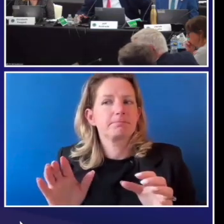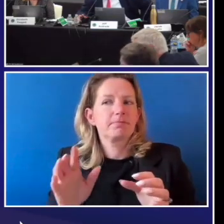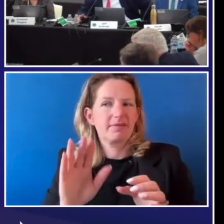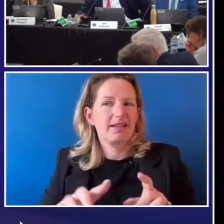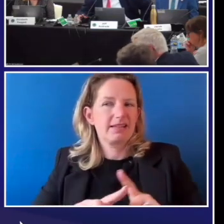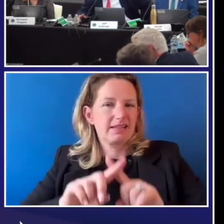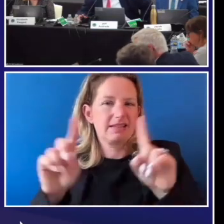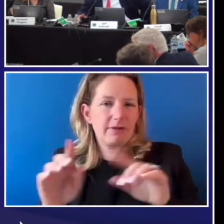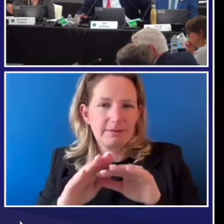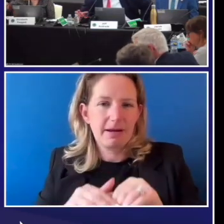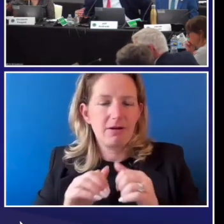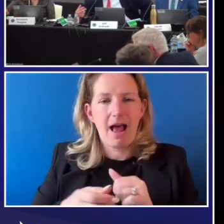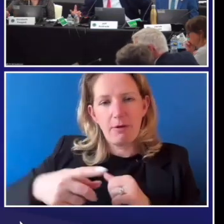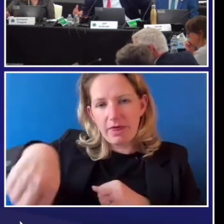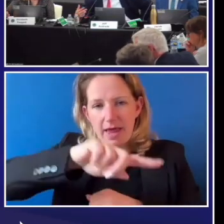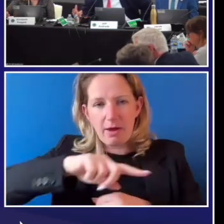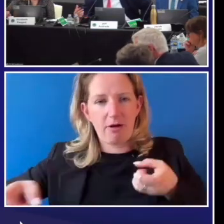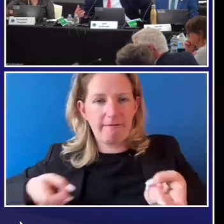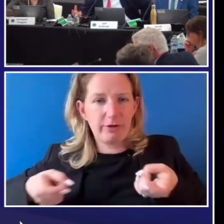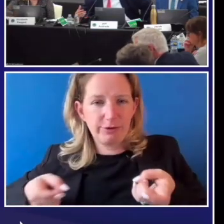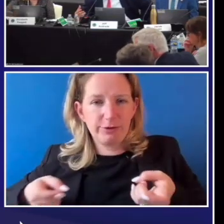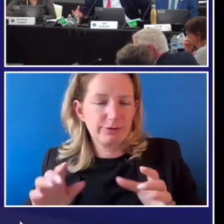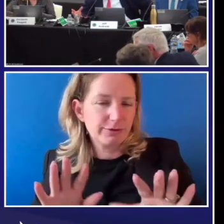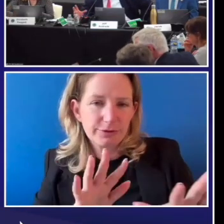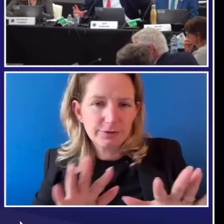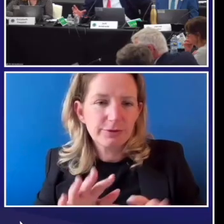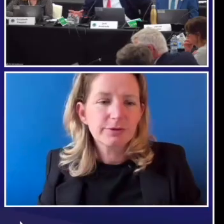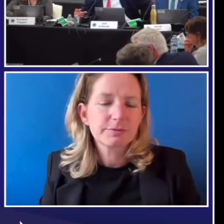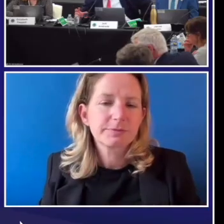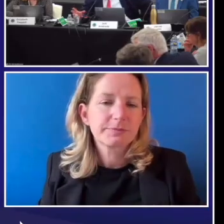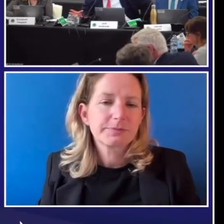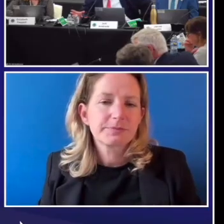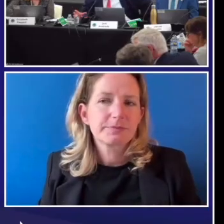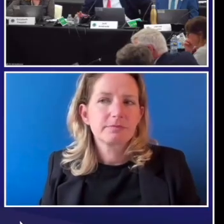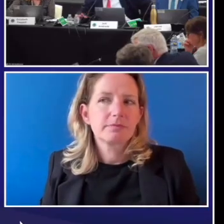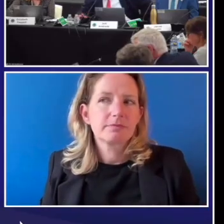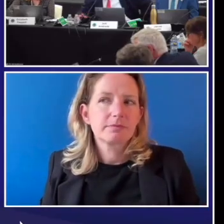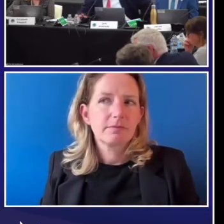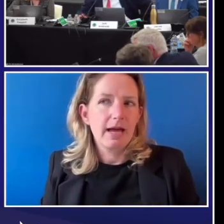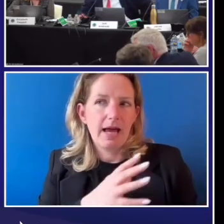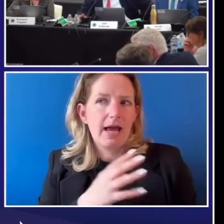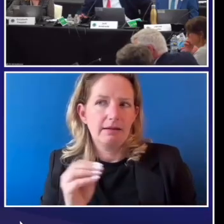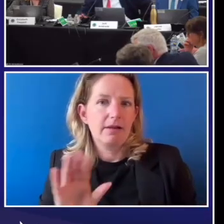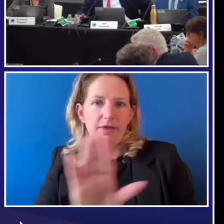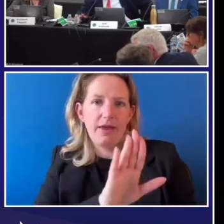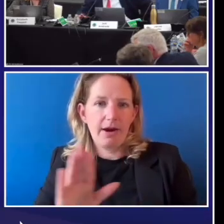And and having controls over conflicts of interest. Thank you, Jeff.